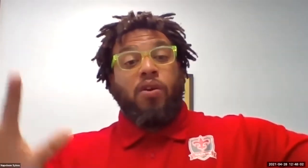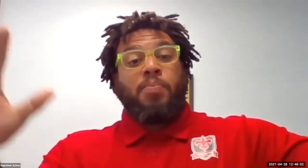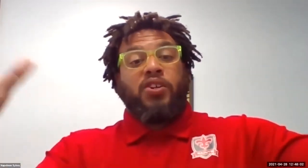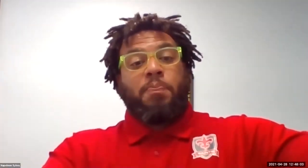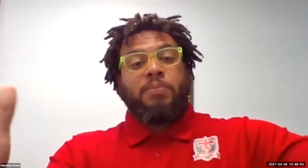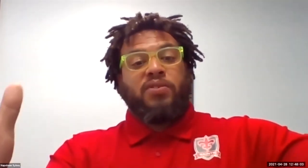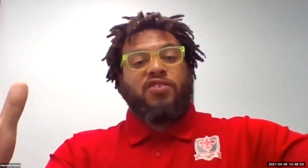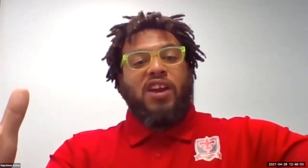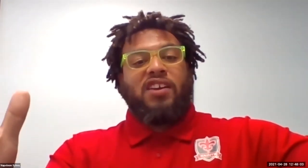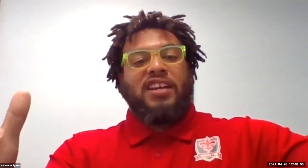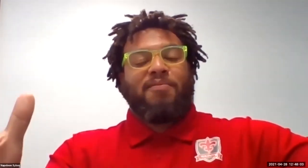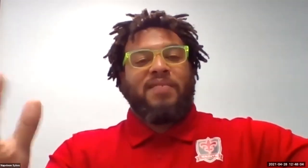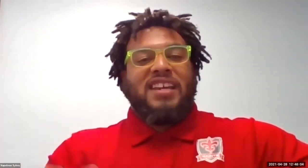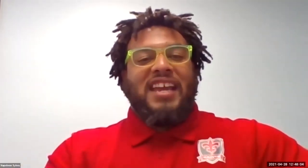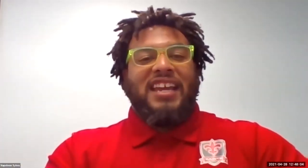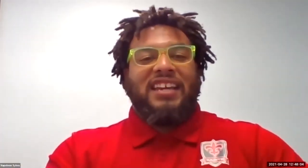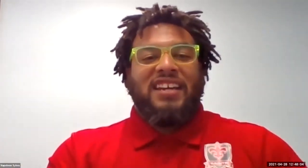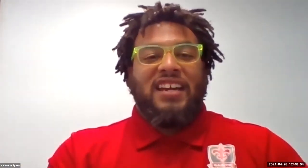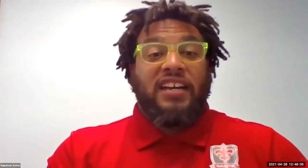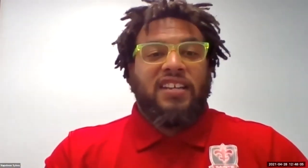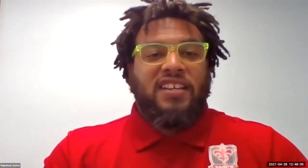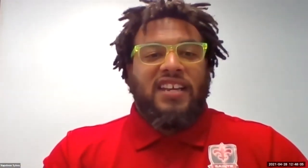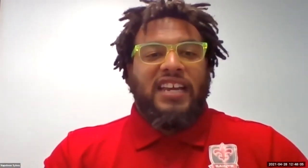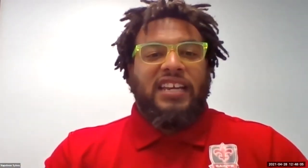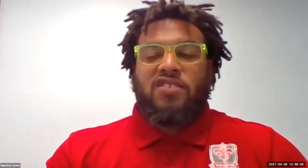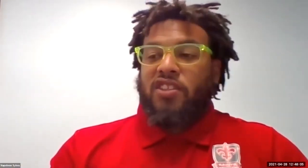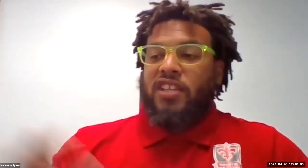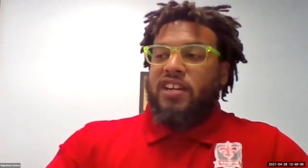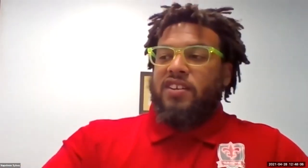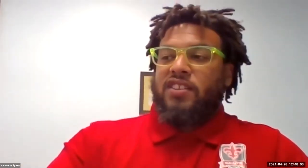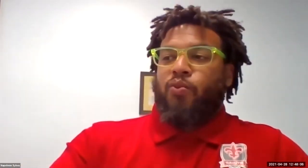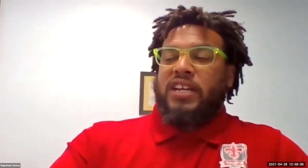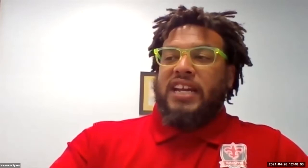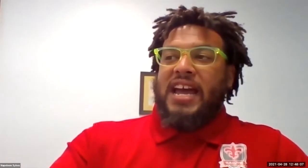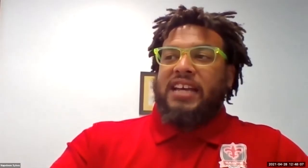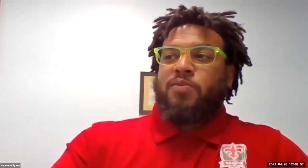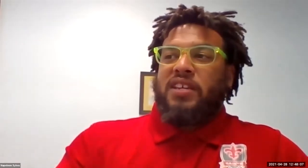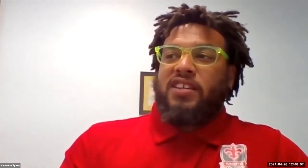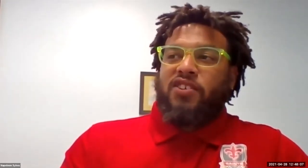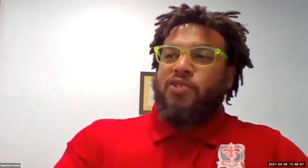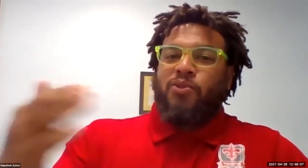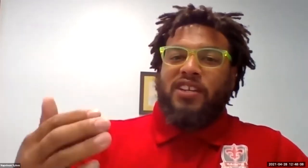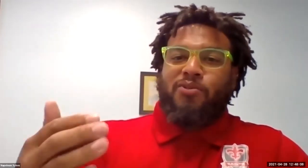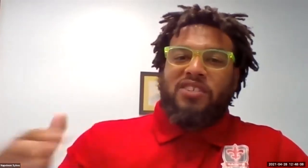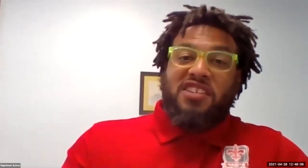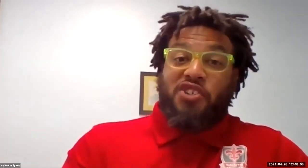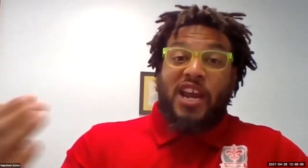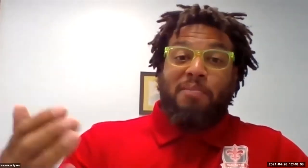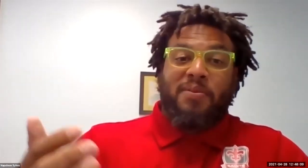There are many. The one that stands out which I'm sure a lot of people can relate to.